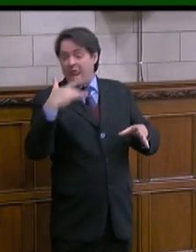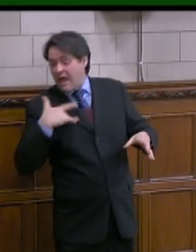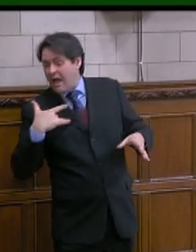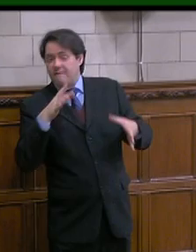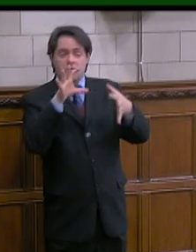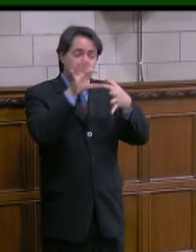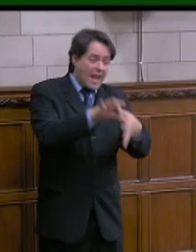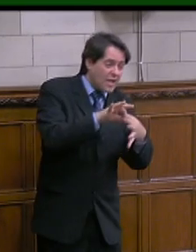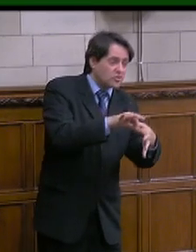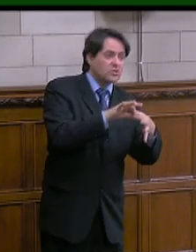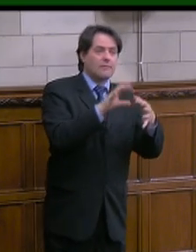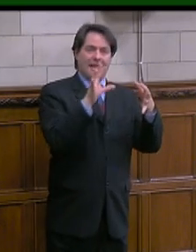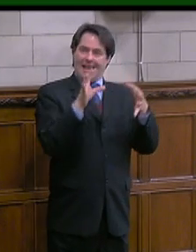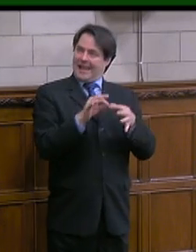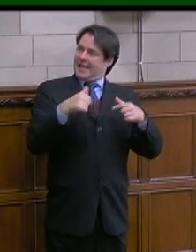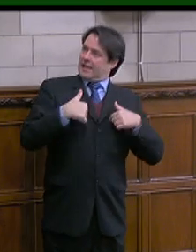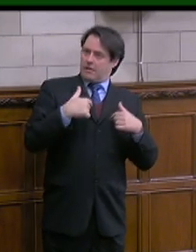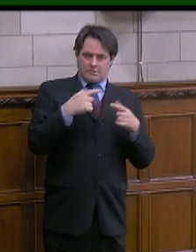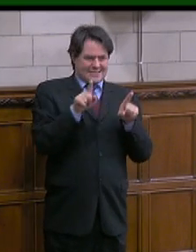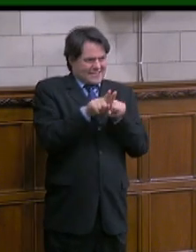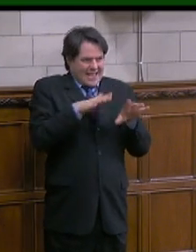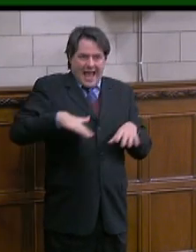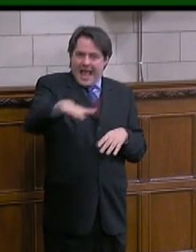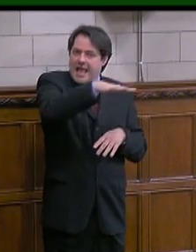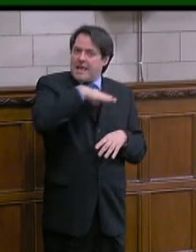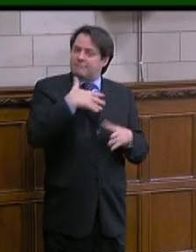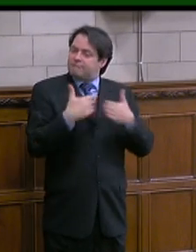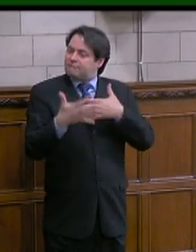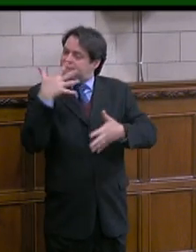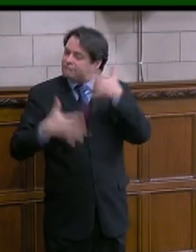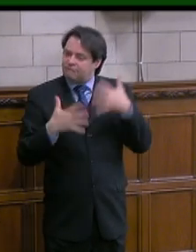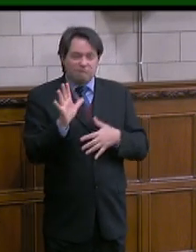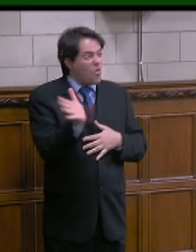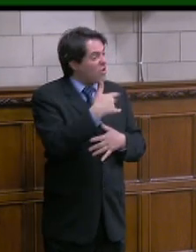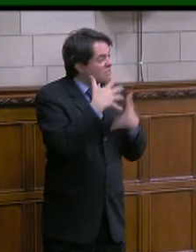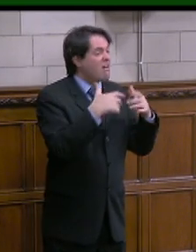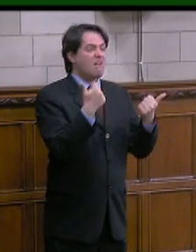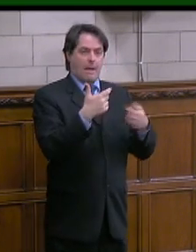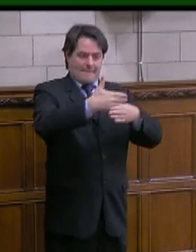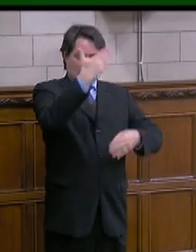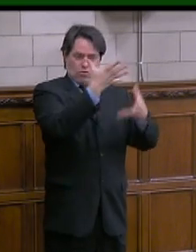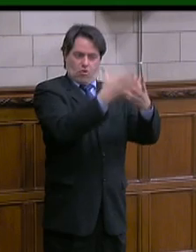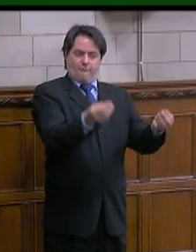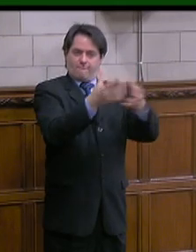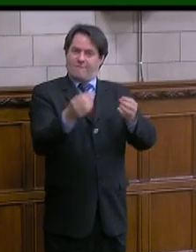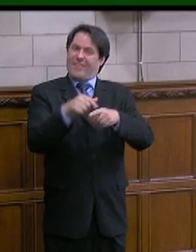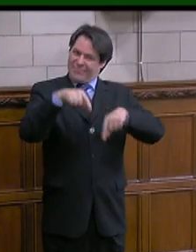It is about saying, “You are no different from anybody else, and we’re going to take those barriers down.”